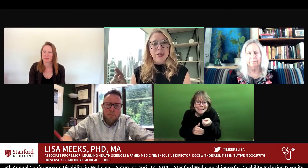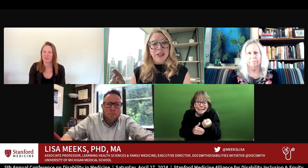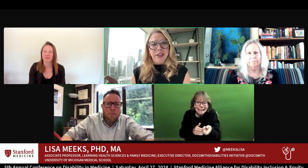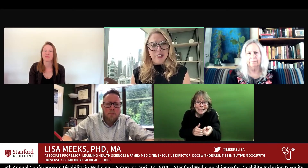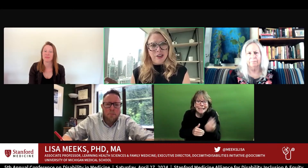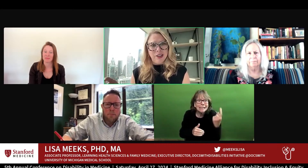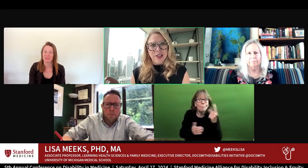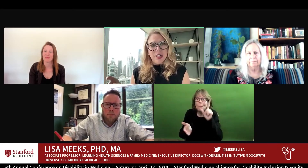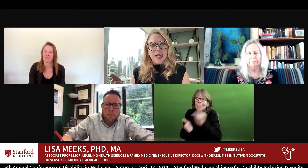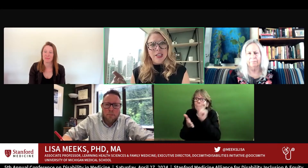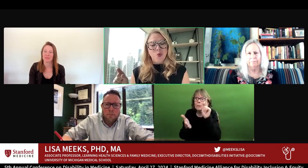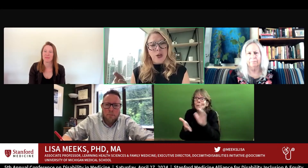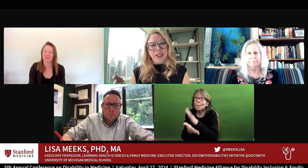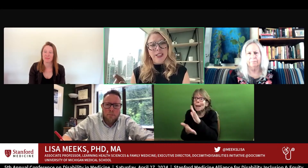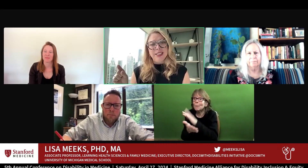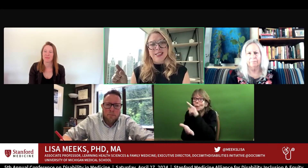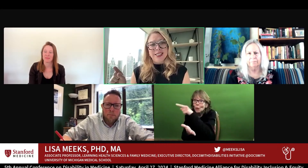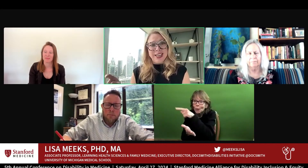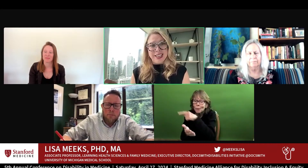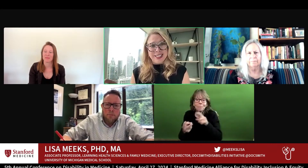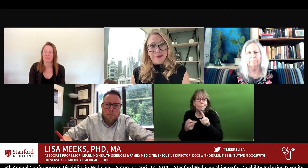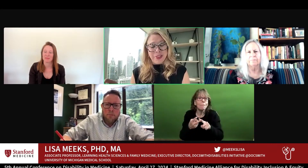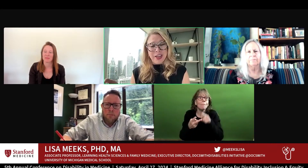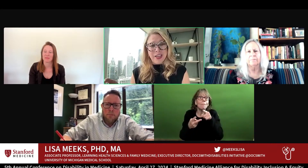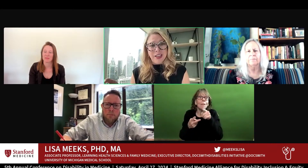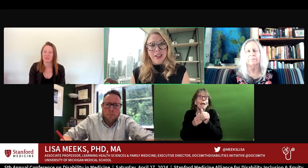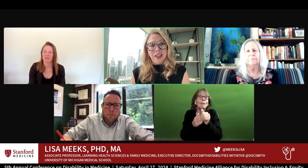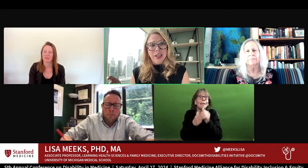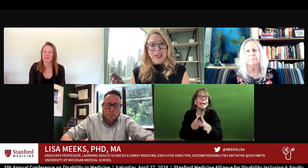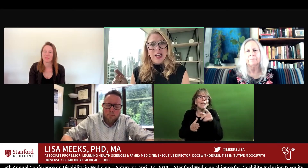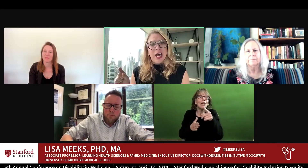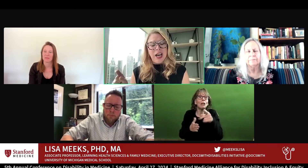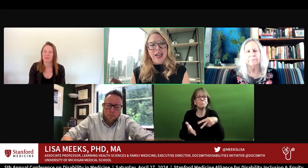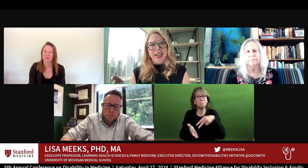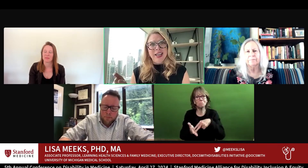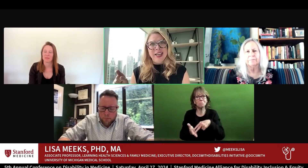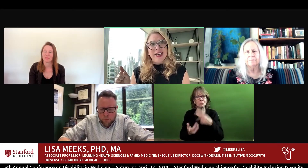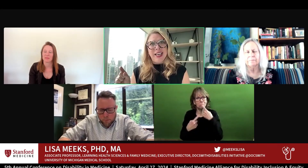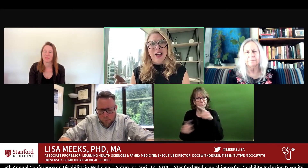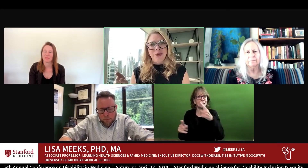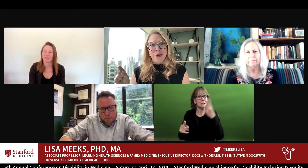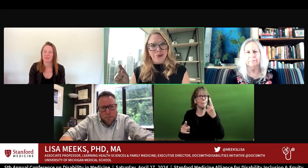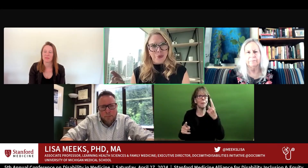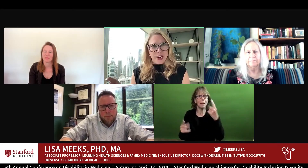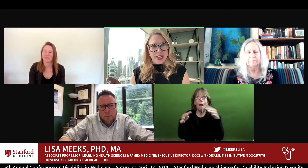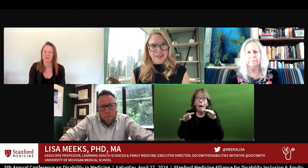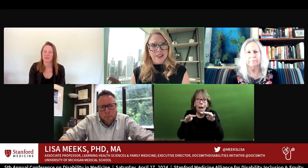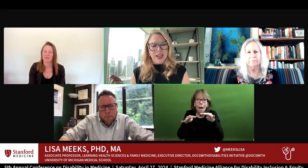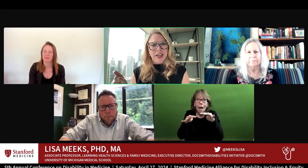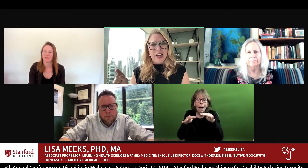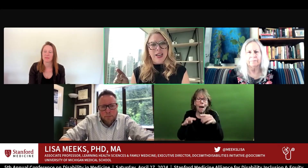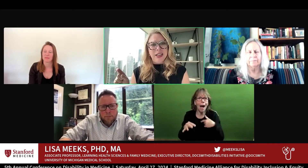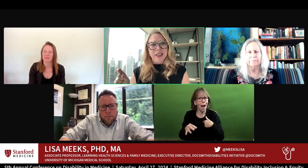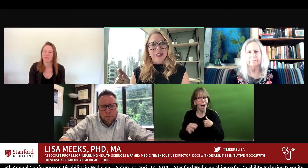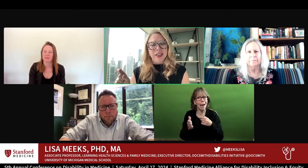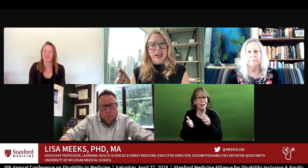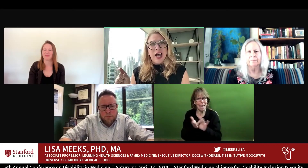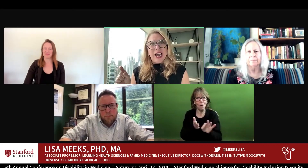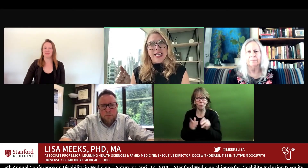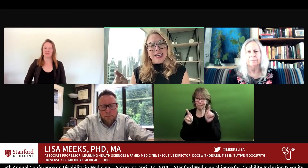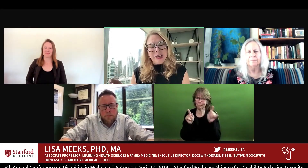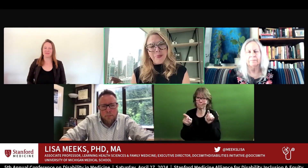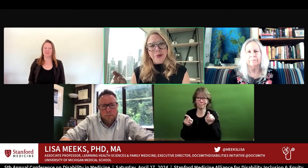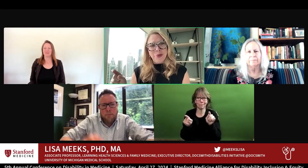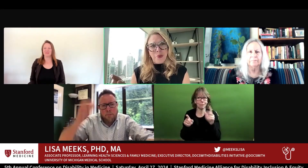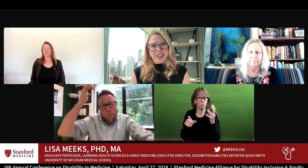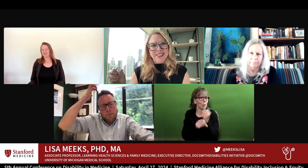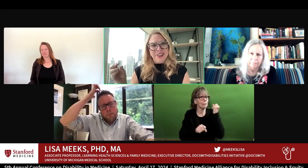a leader is willing to say something, I count those wins and I keep those wins in